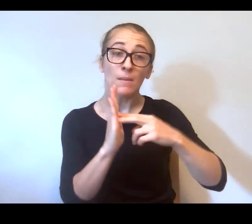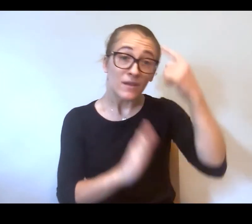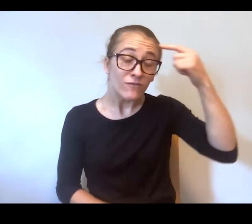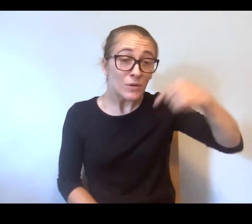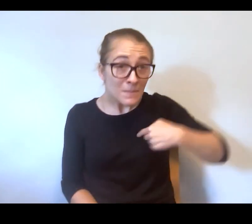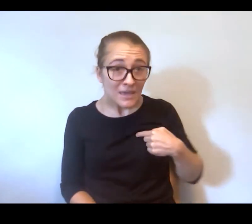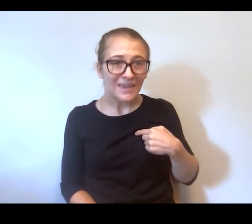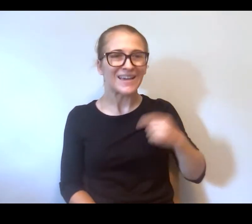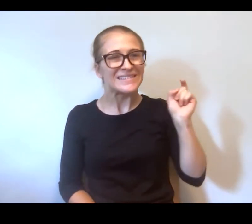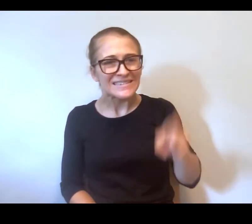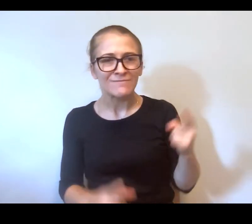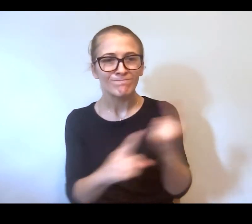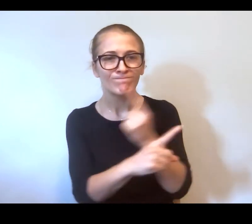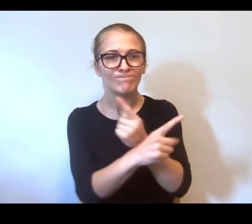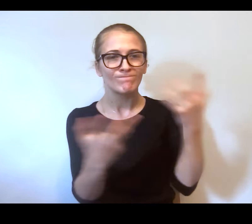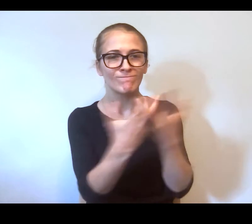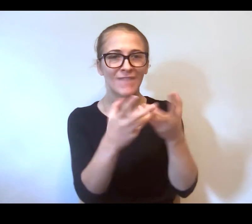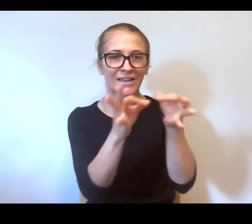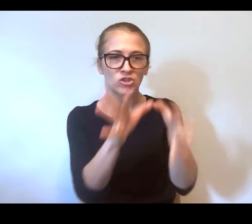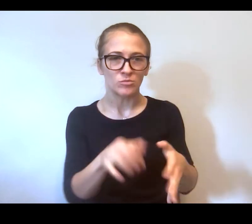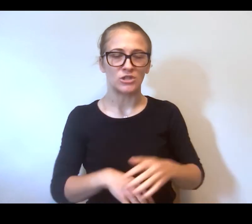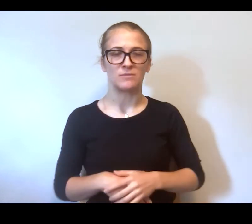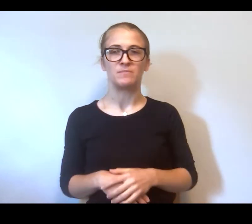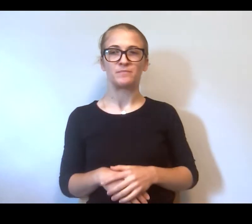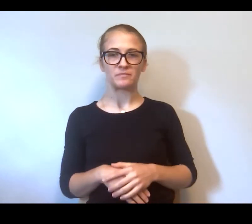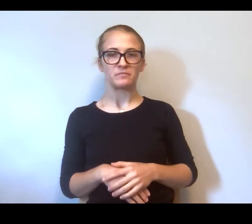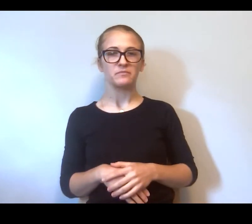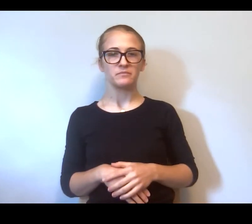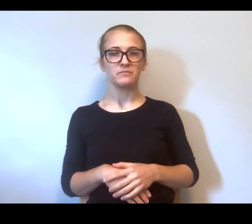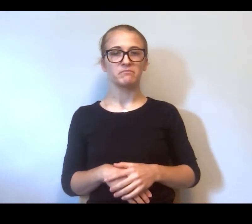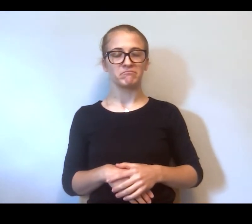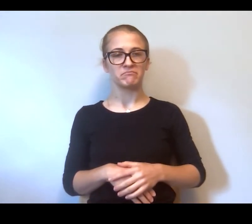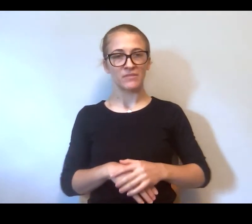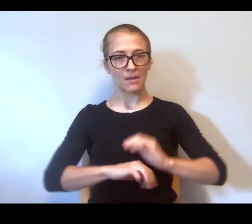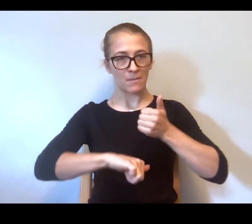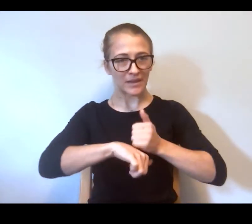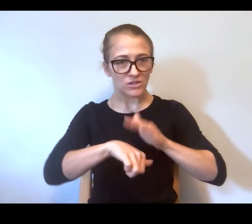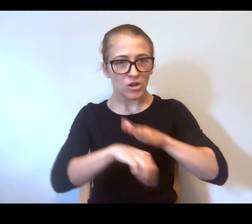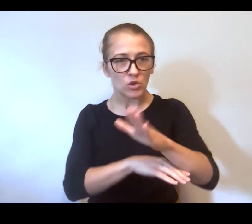difference. Marc: Based on mental